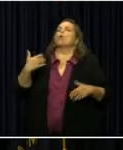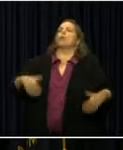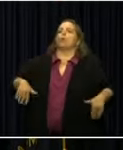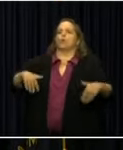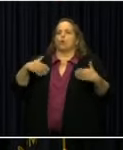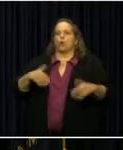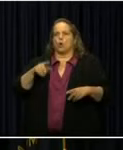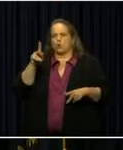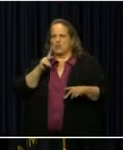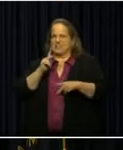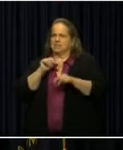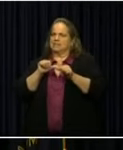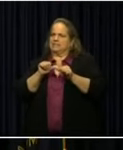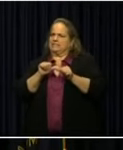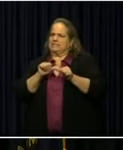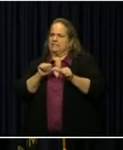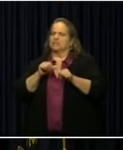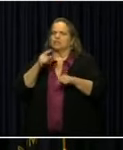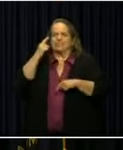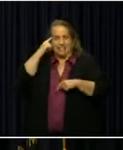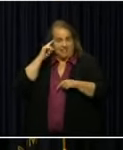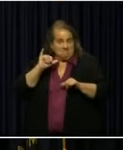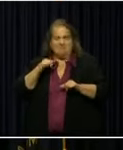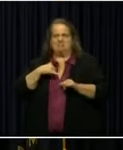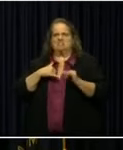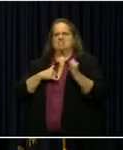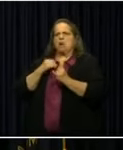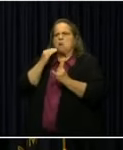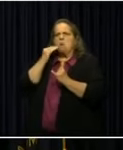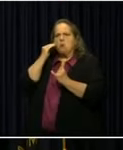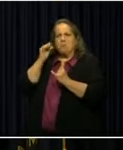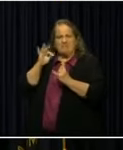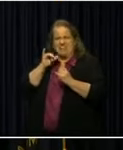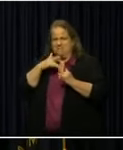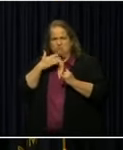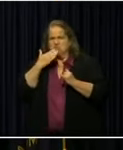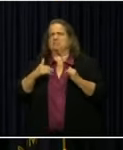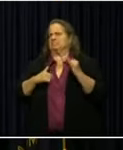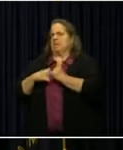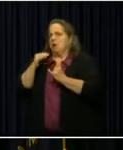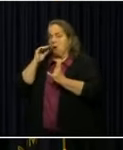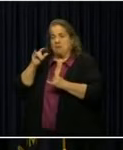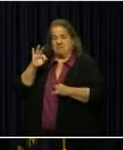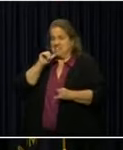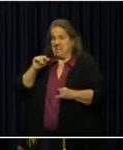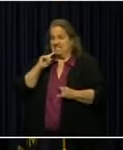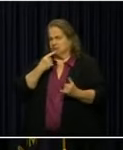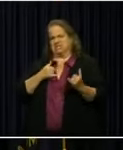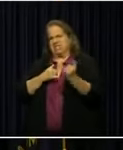KENTUCKY THAT WE HAVE ALWAYS DREAMED ABOUT. I DIDN'T RUN FOR GOVERNOR JUST TO TRY TO GET US THROUGH A PANDEMIC.